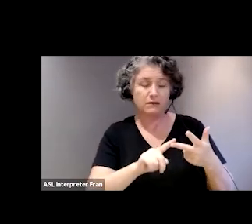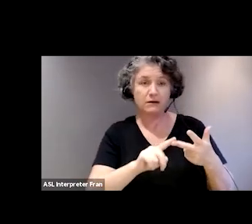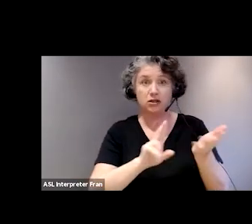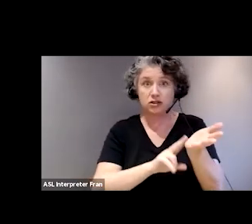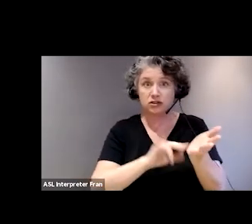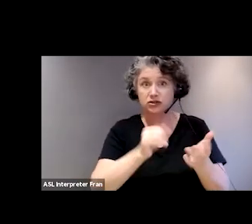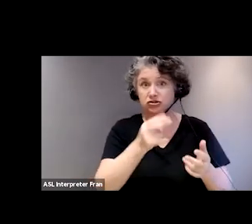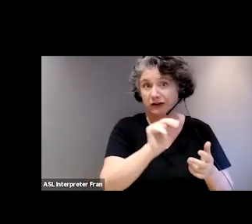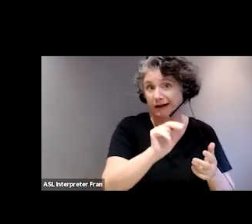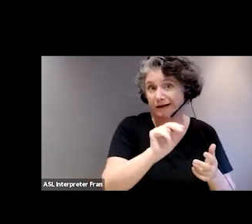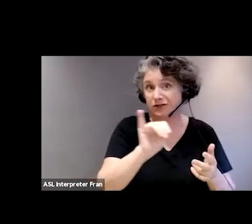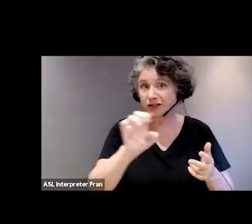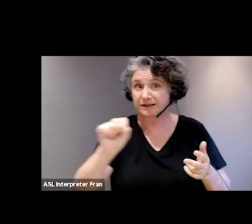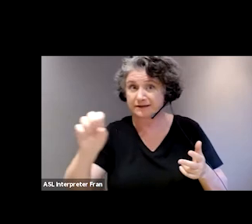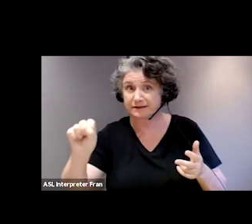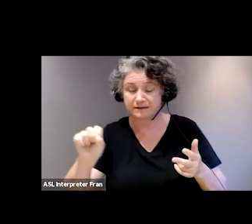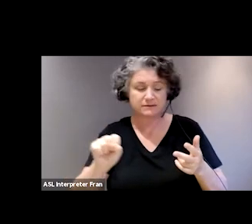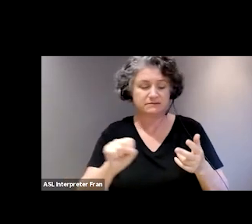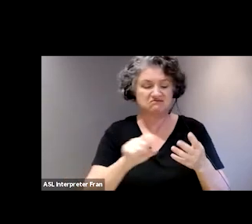process for approving vaccination to everybody and what some of the varying